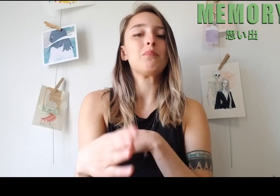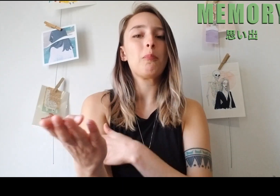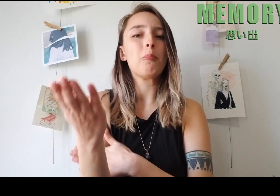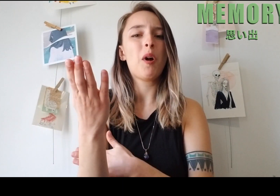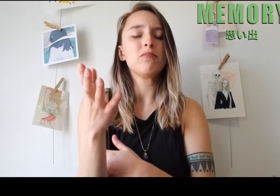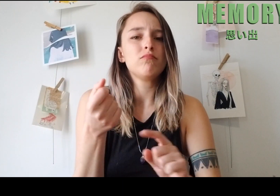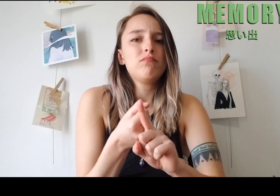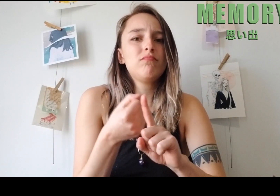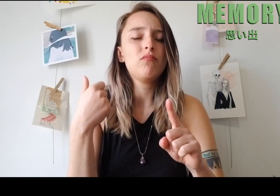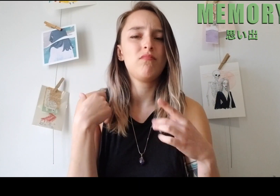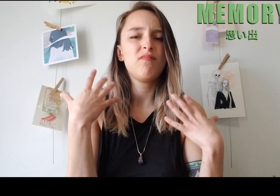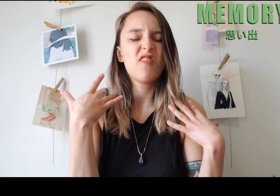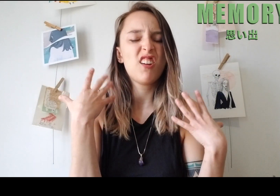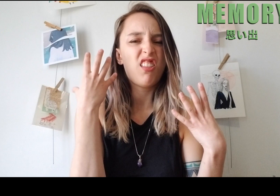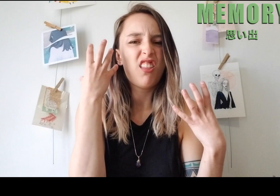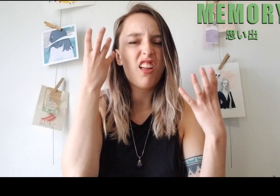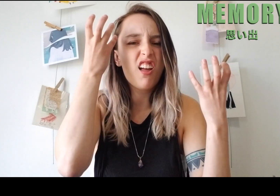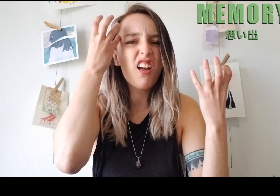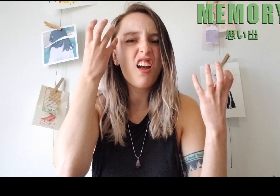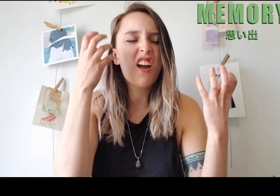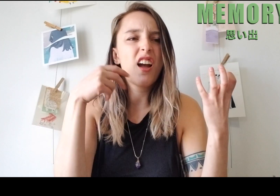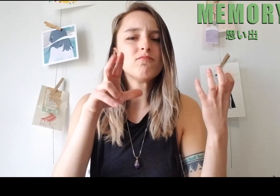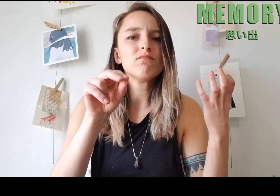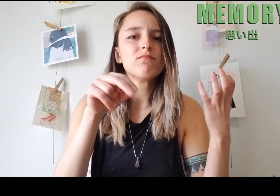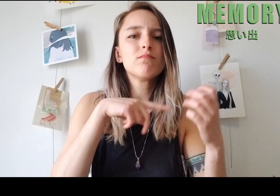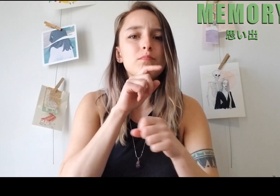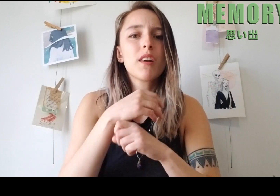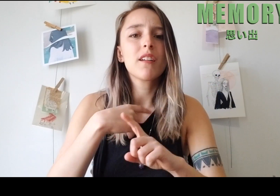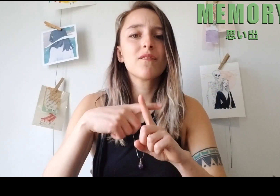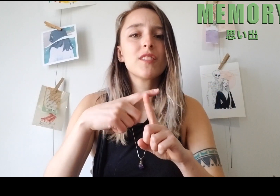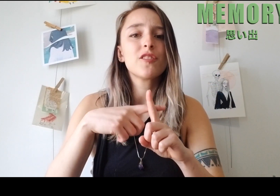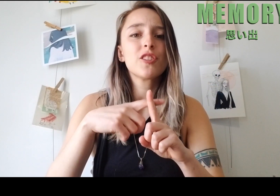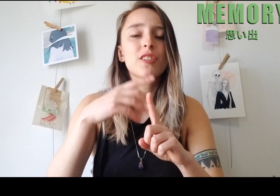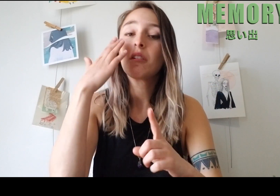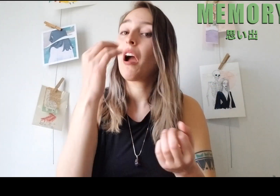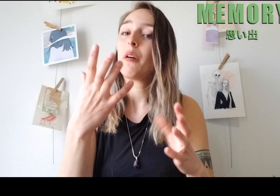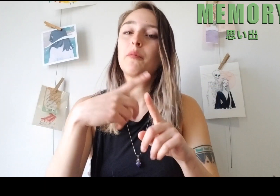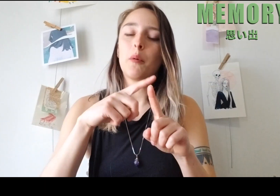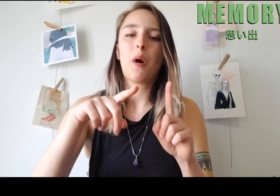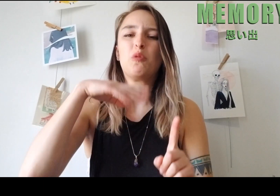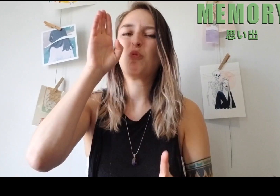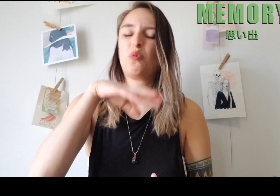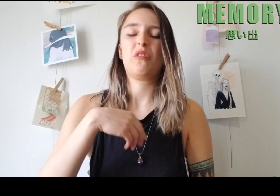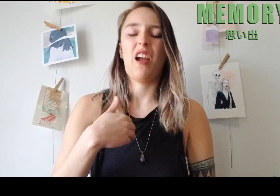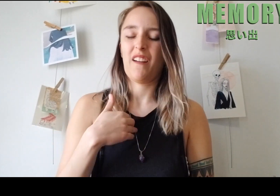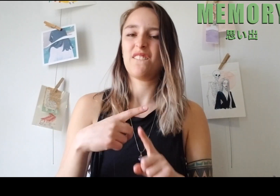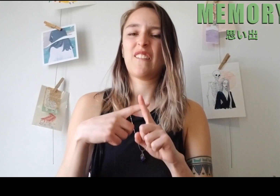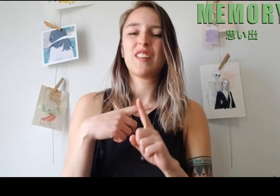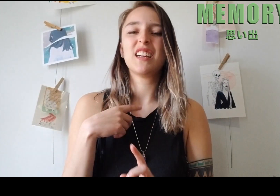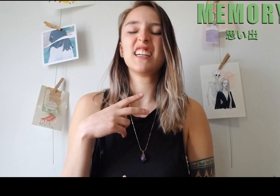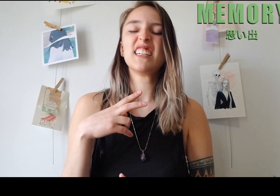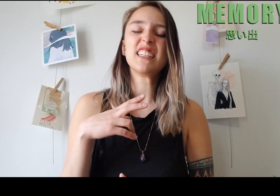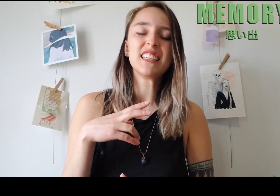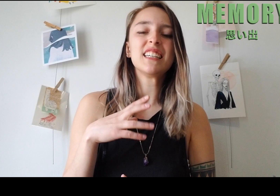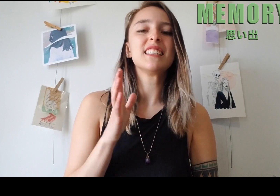The next morning, I woke up feeling really hot. I knew I had a fever. I'm not sure what my temperature was but it was definitely a fever.